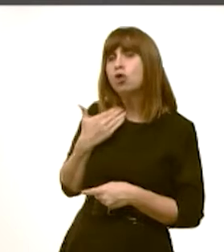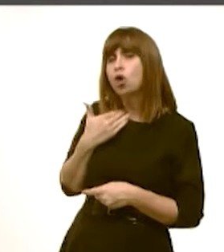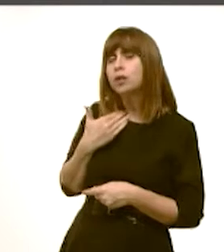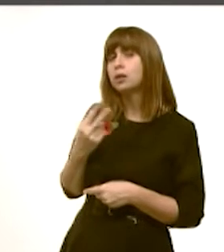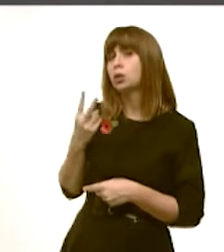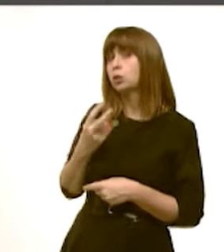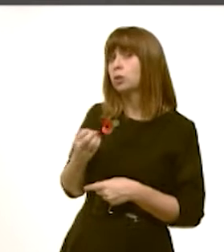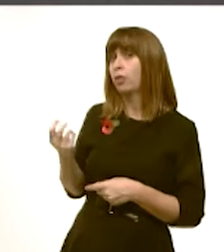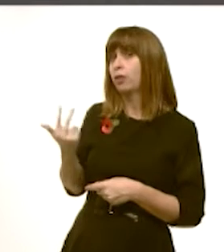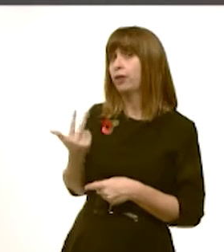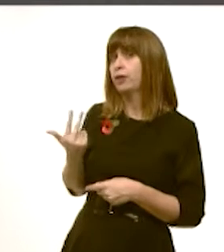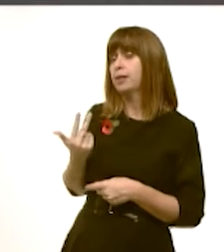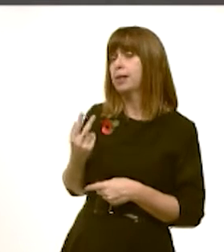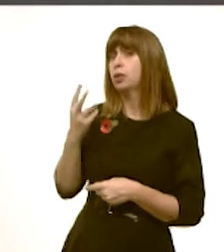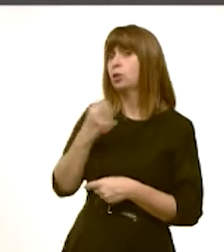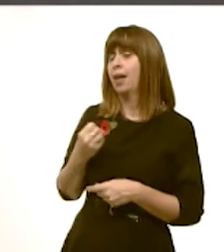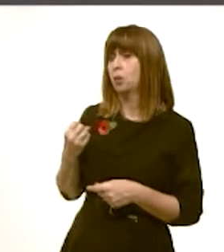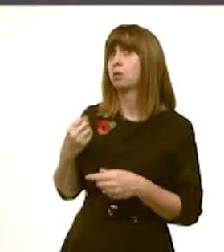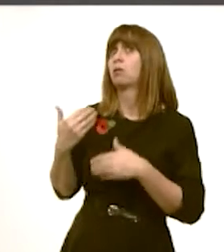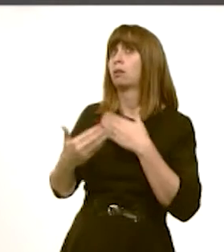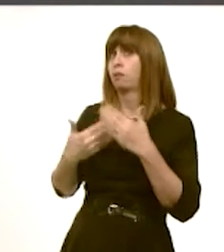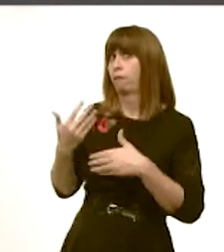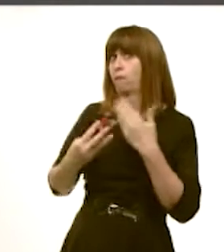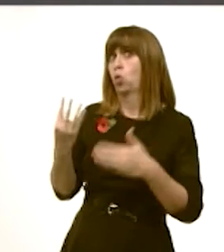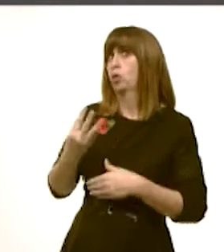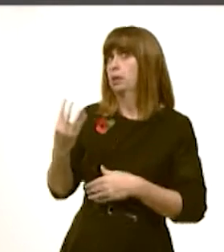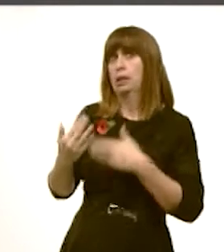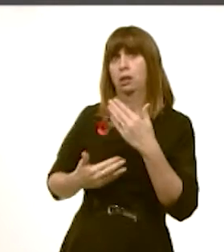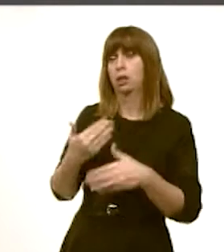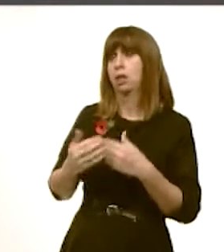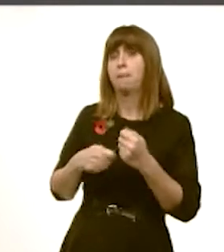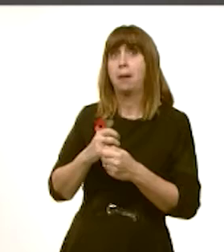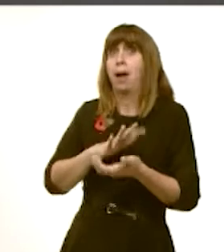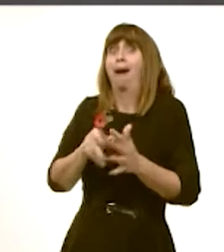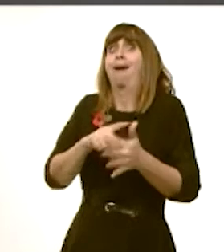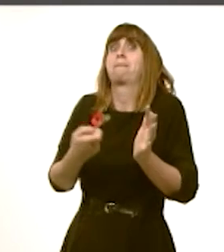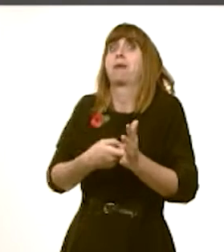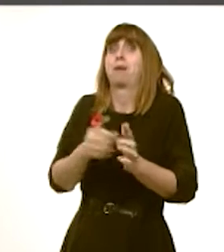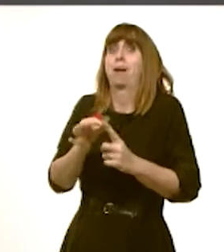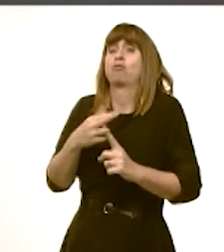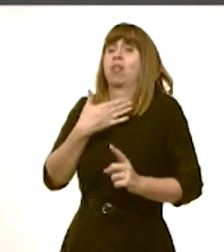By September 2014 she was suffering from hyperparathyroidism, which affects other organs in the body, and